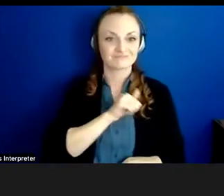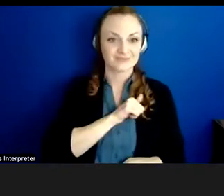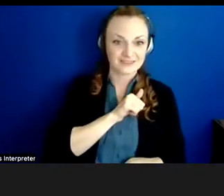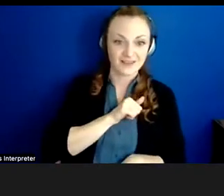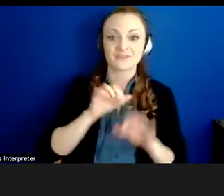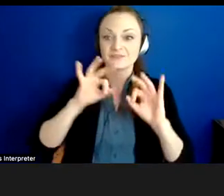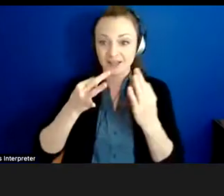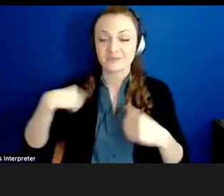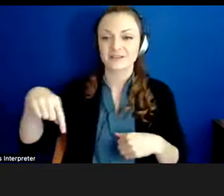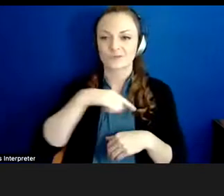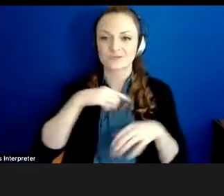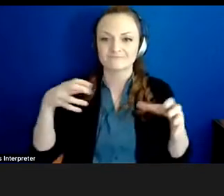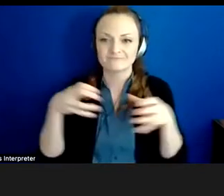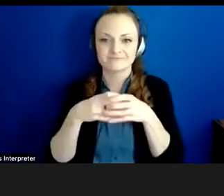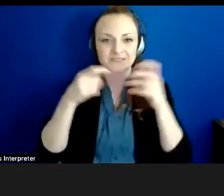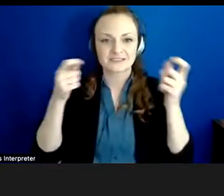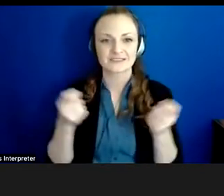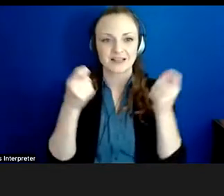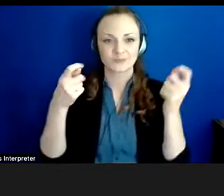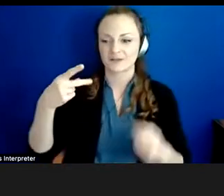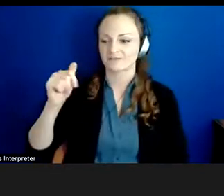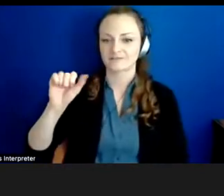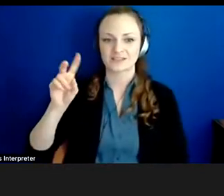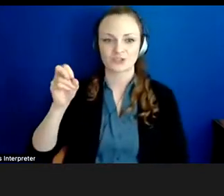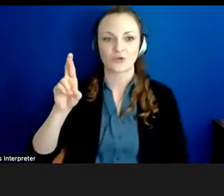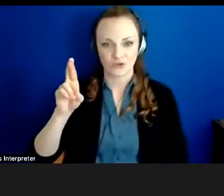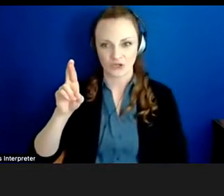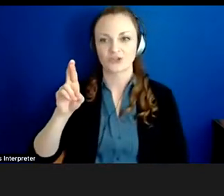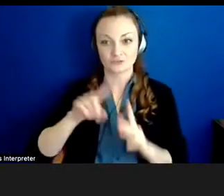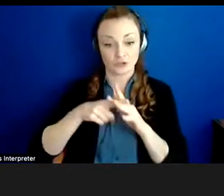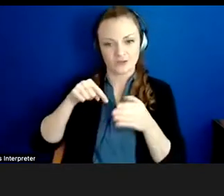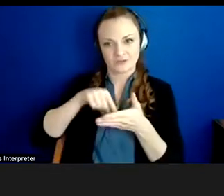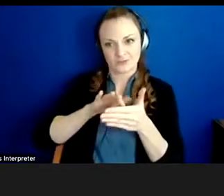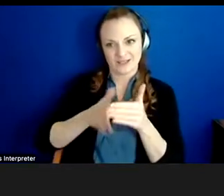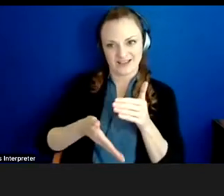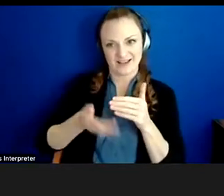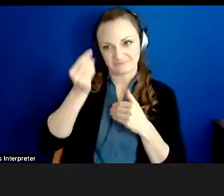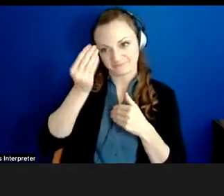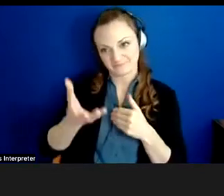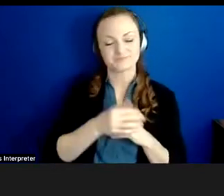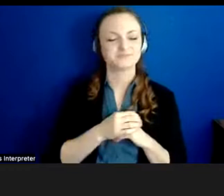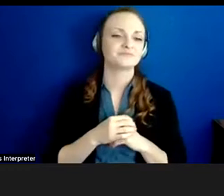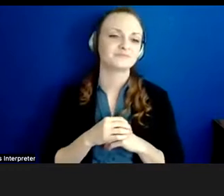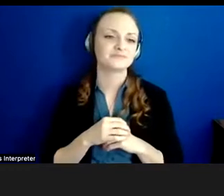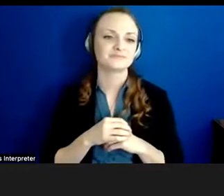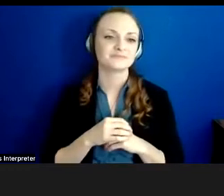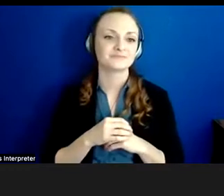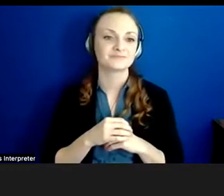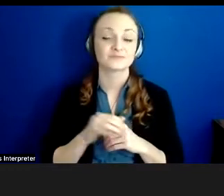celebrating Passover this weekend, by the way, this weekend this year 2,022